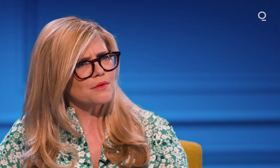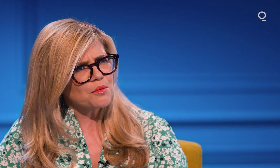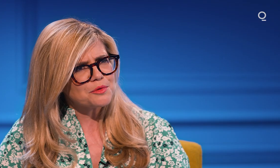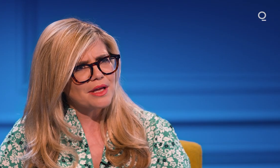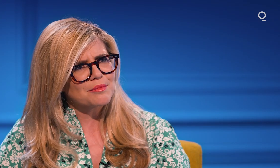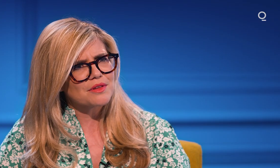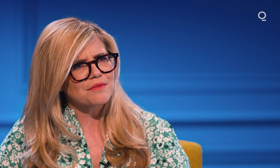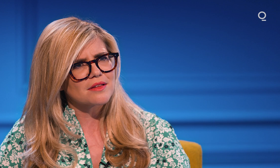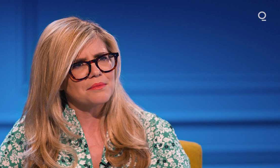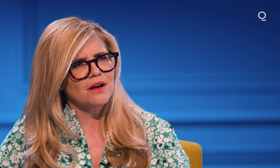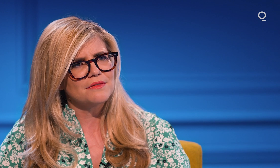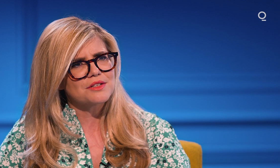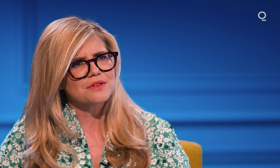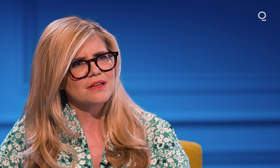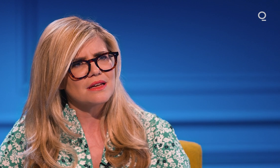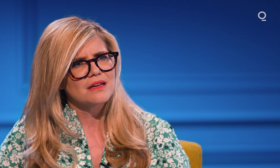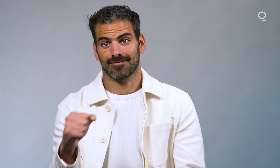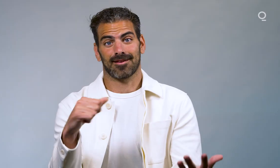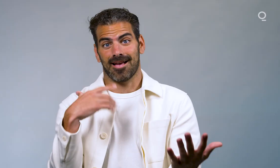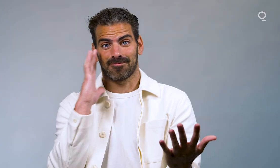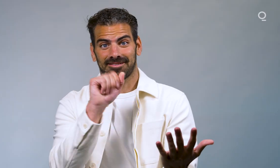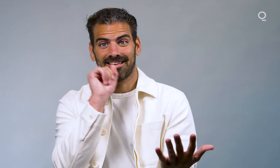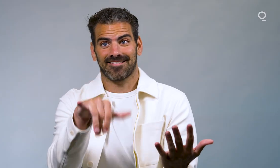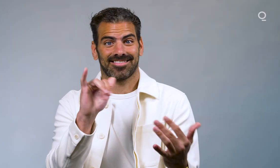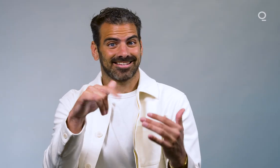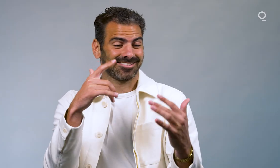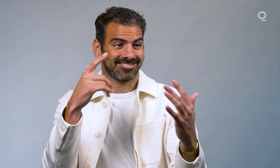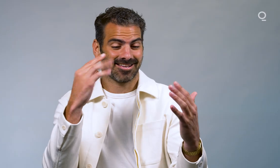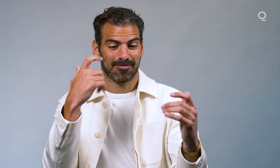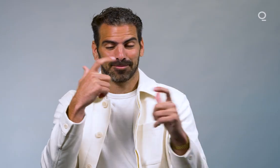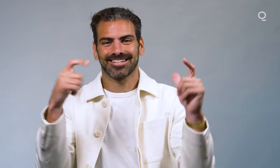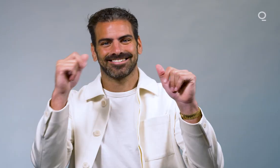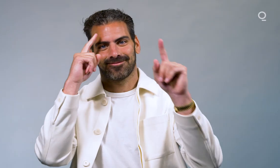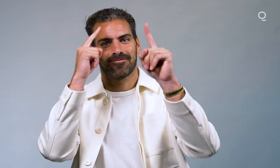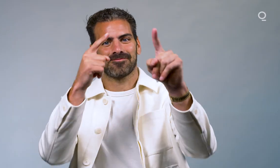everyone would be able to have some kind of literacy? Yeah, I mean, essentially I would love that.